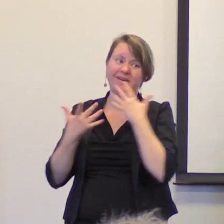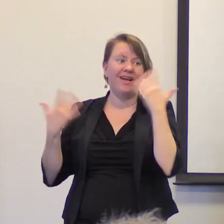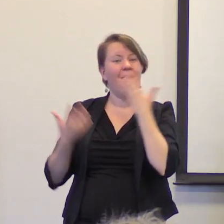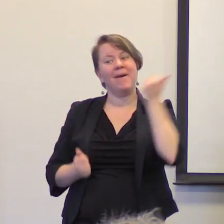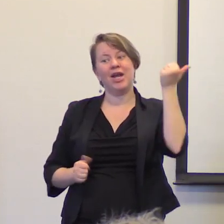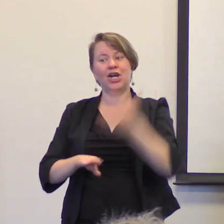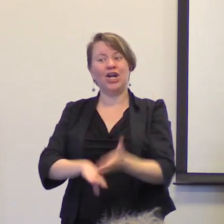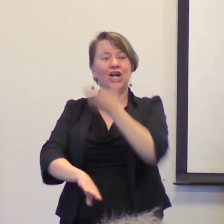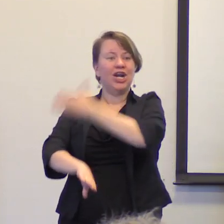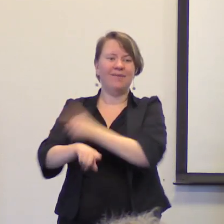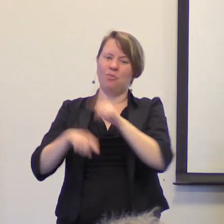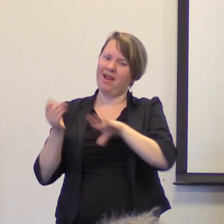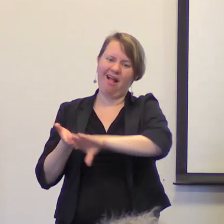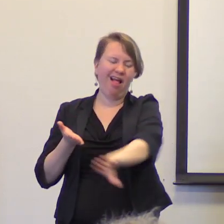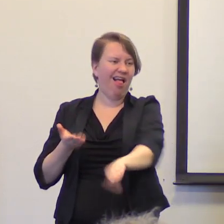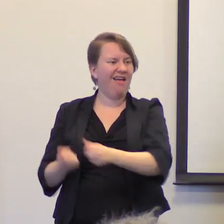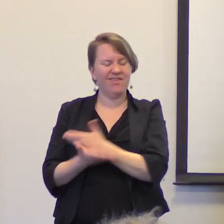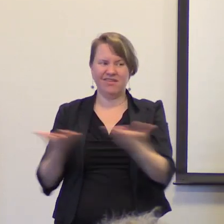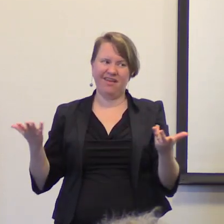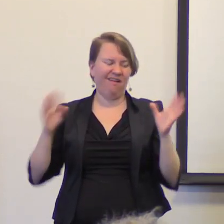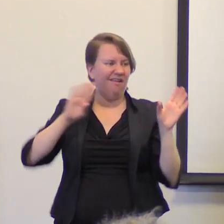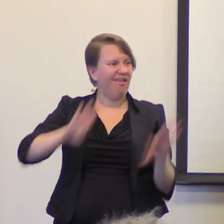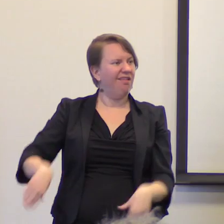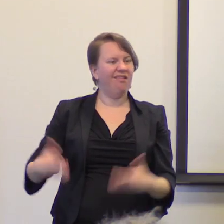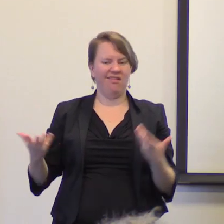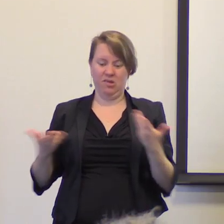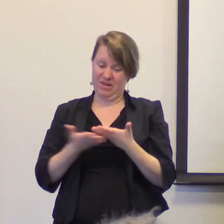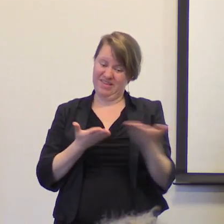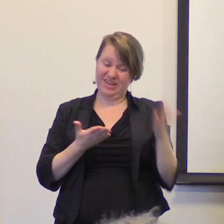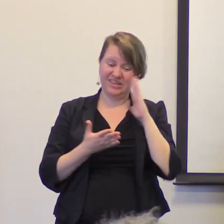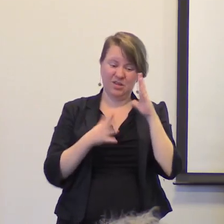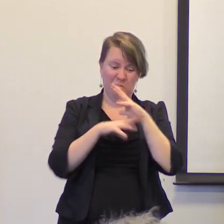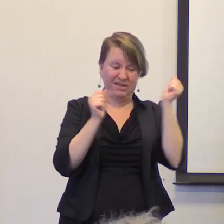But we can't sweep away all this with our broom. There are going to be things that the president has power to do.